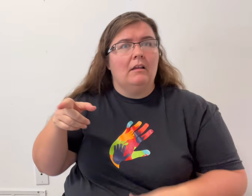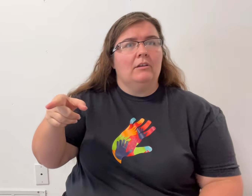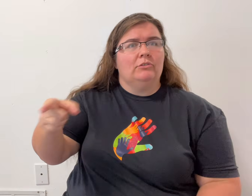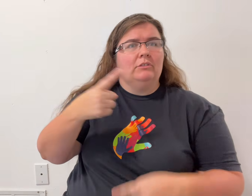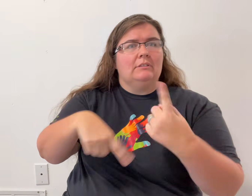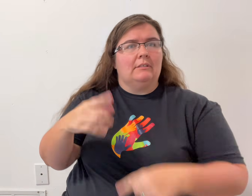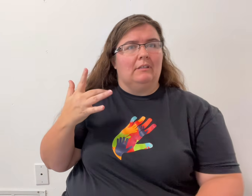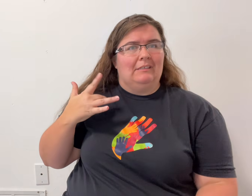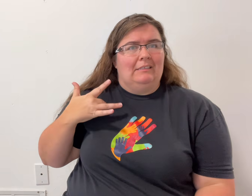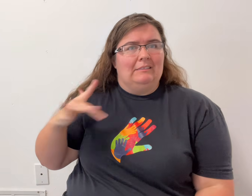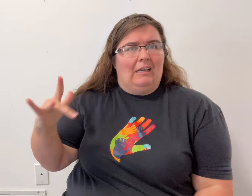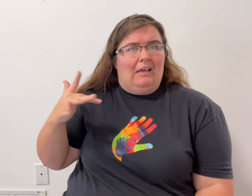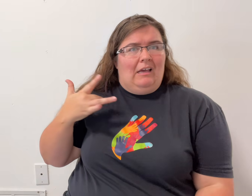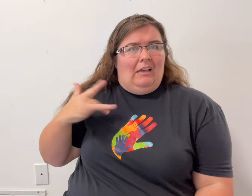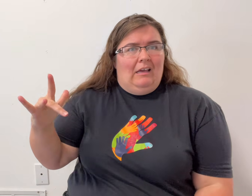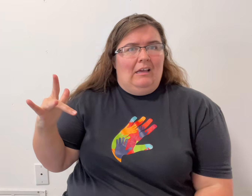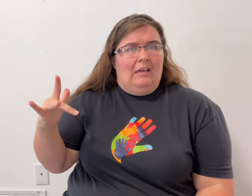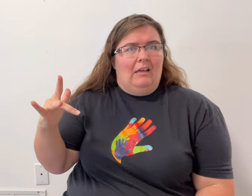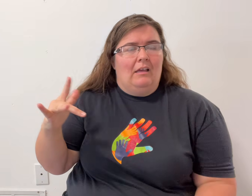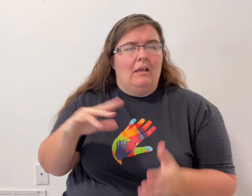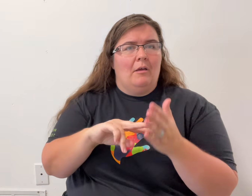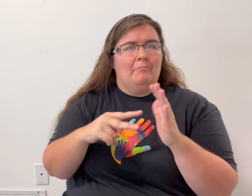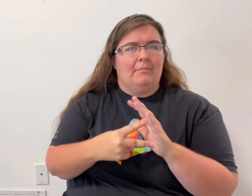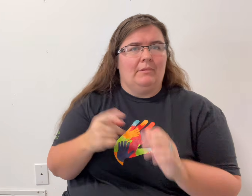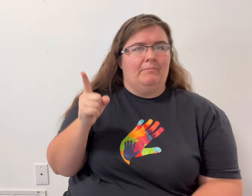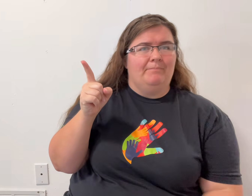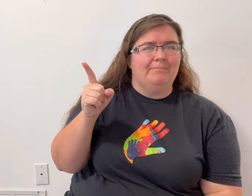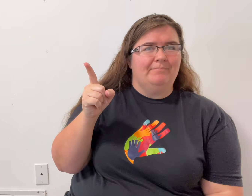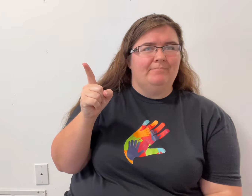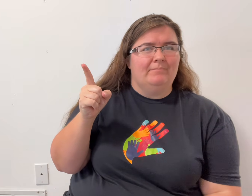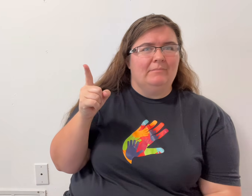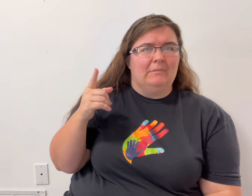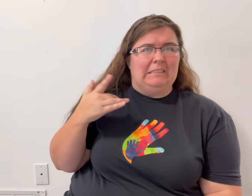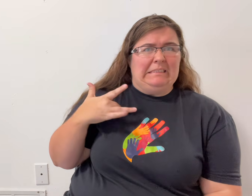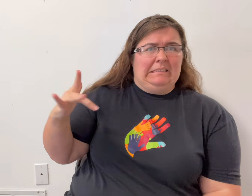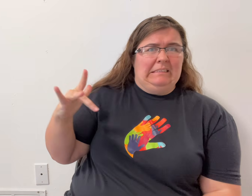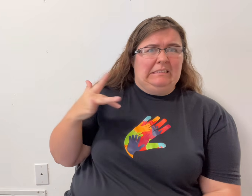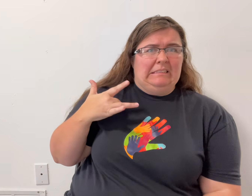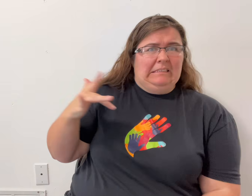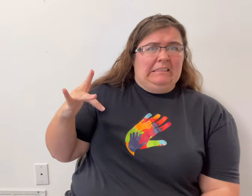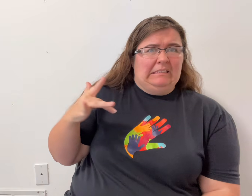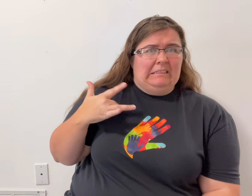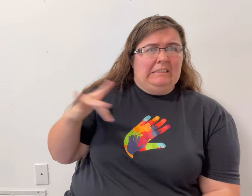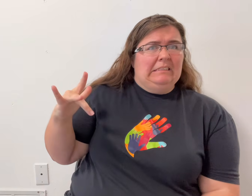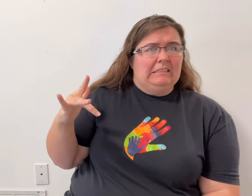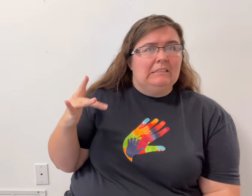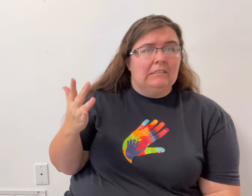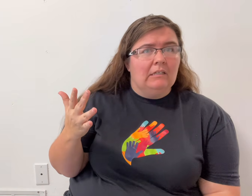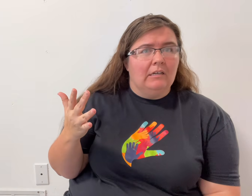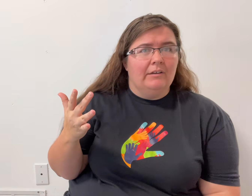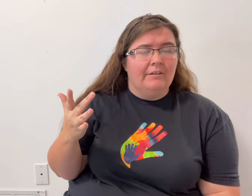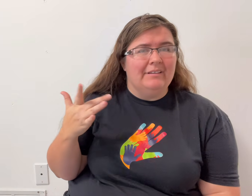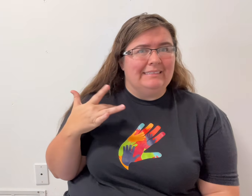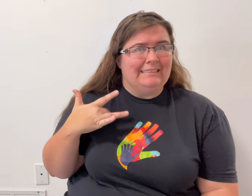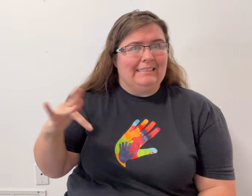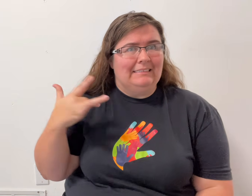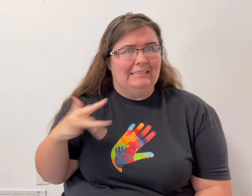She is signing SENSITIVE. Like you can hardly be touched you're so SENSITIVE.